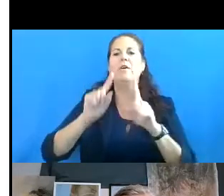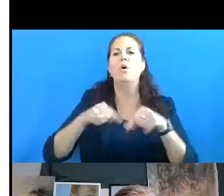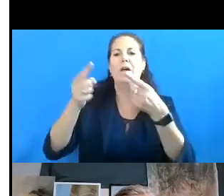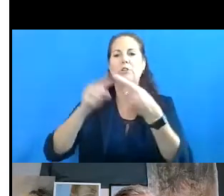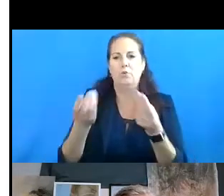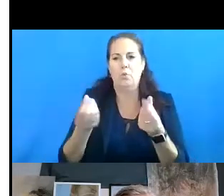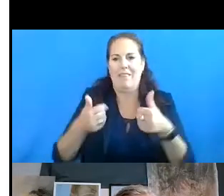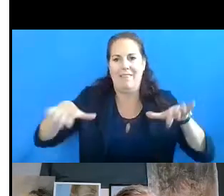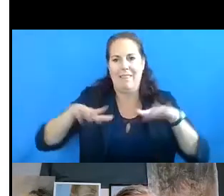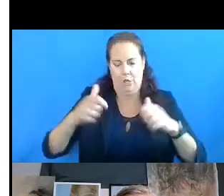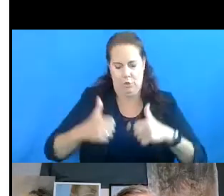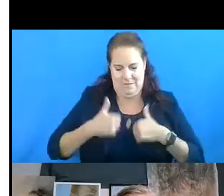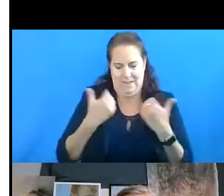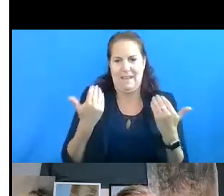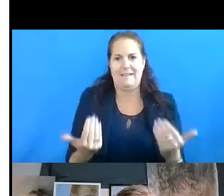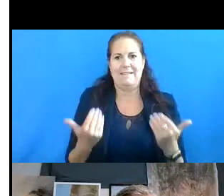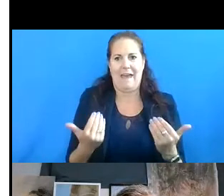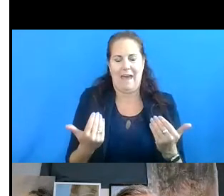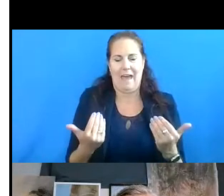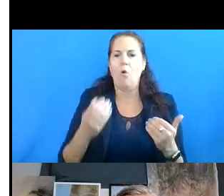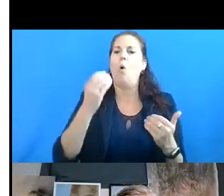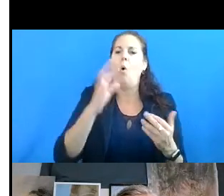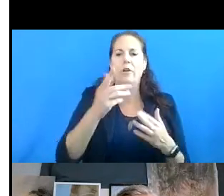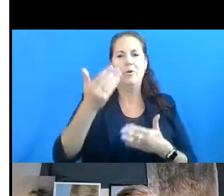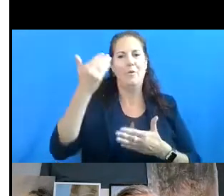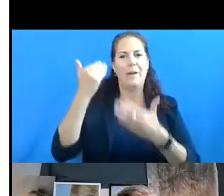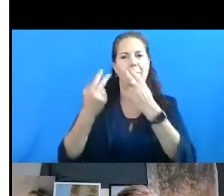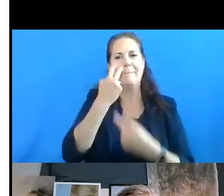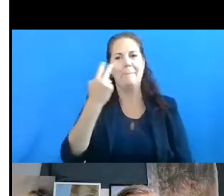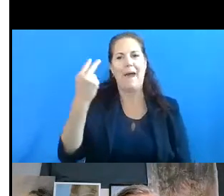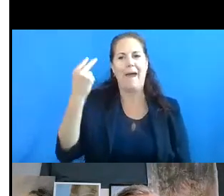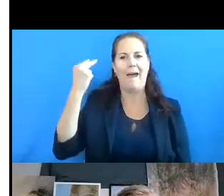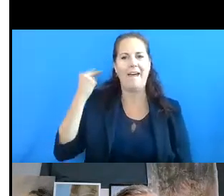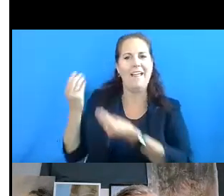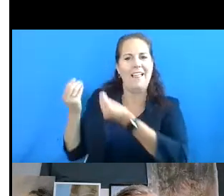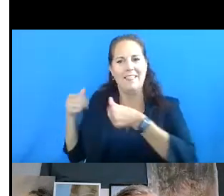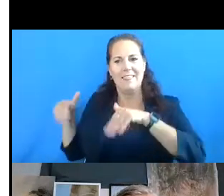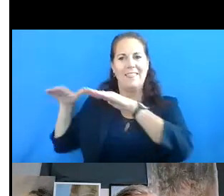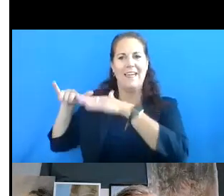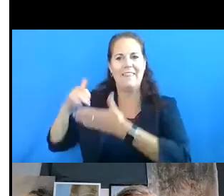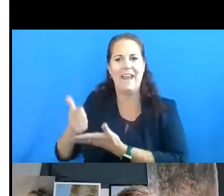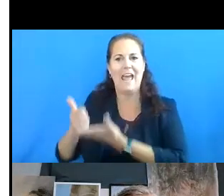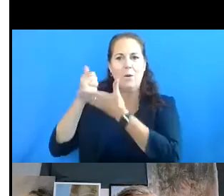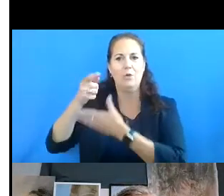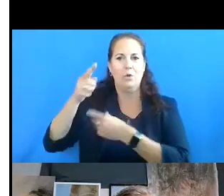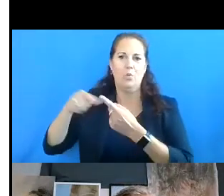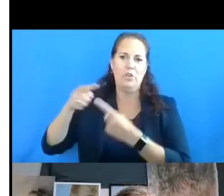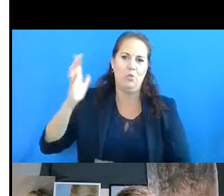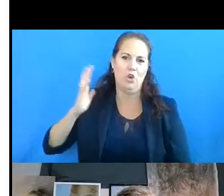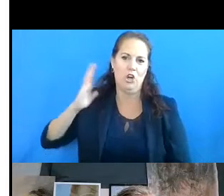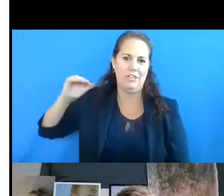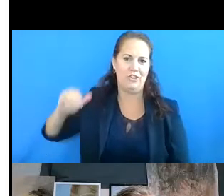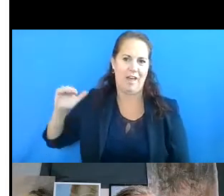that nourishes you or you went to land that helped you when you were a child.